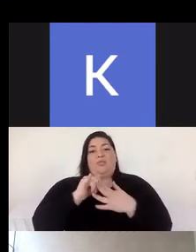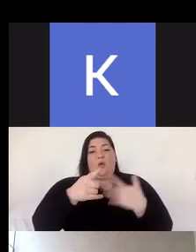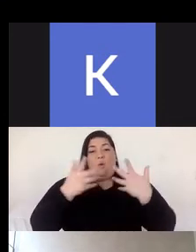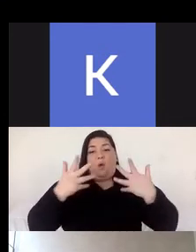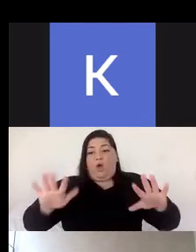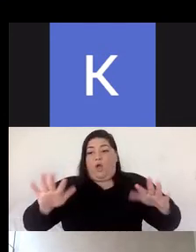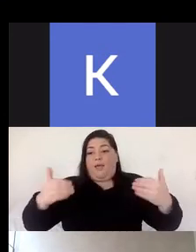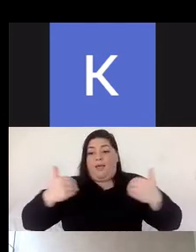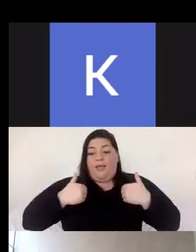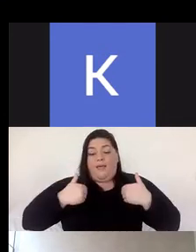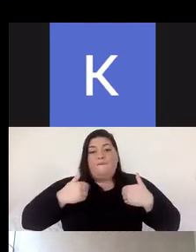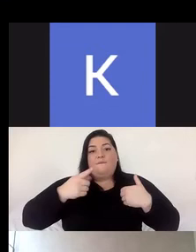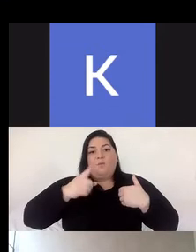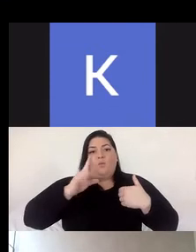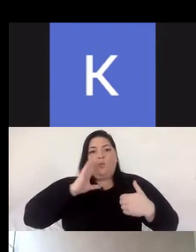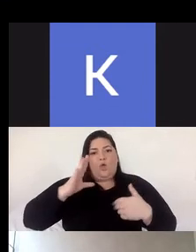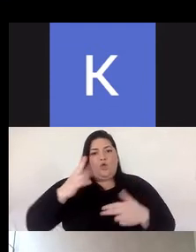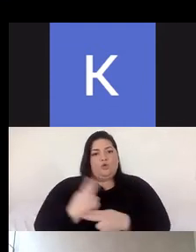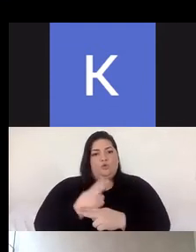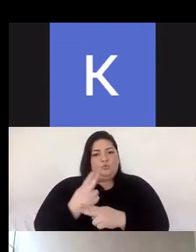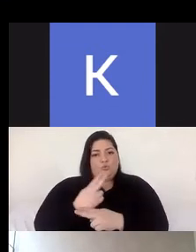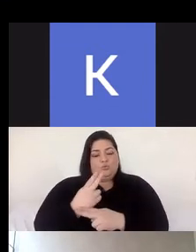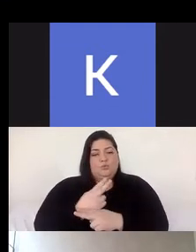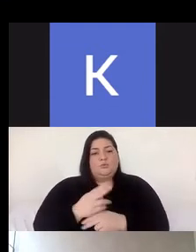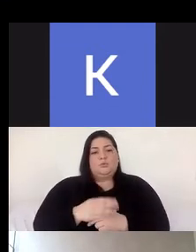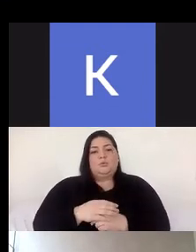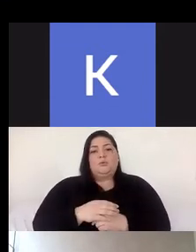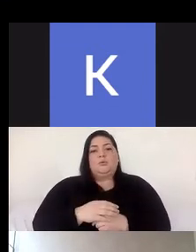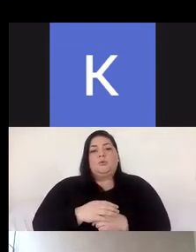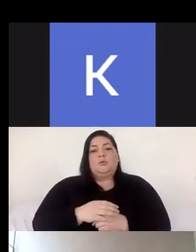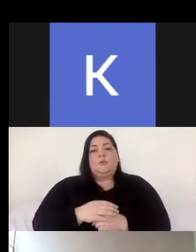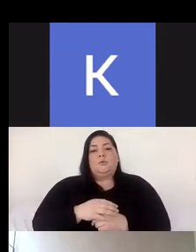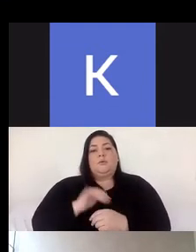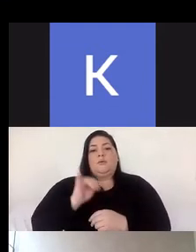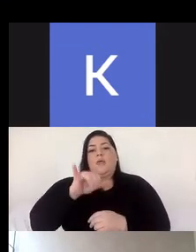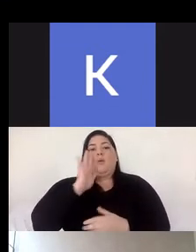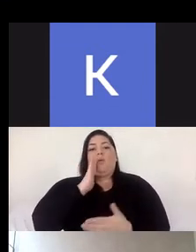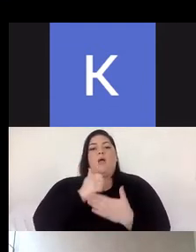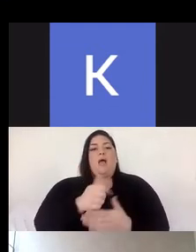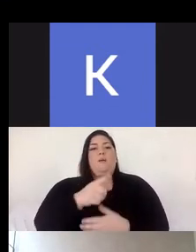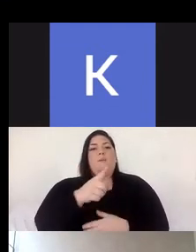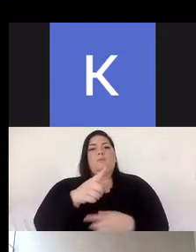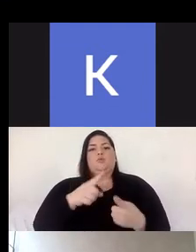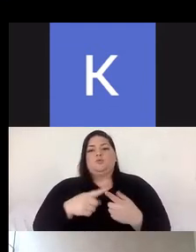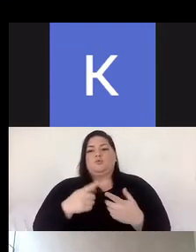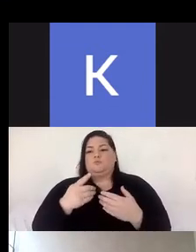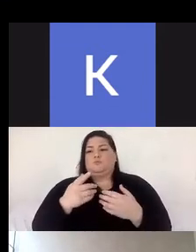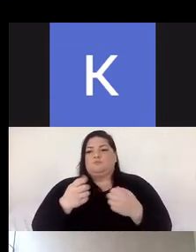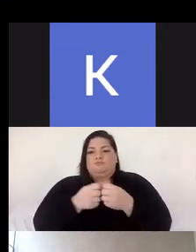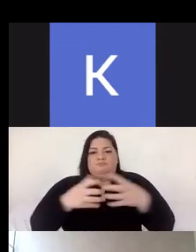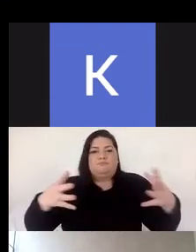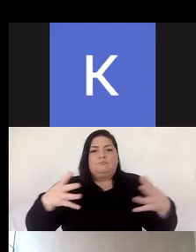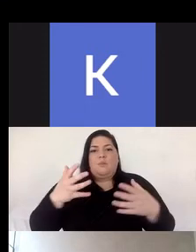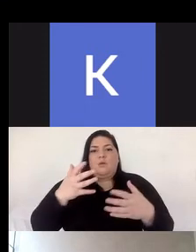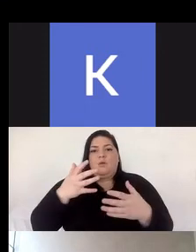going to be tapping into in order to multiply the effect of this funding?